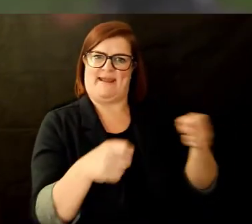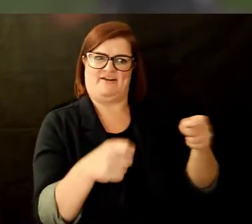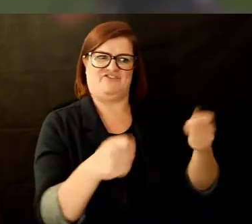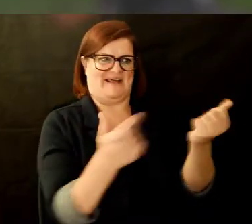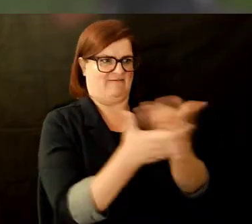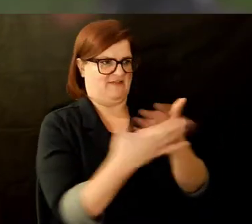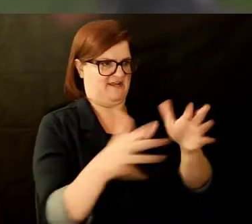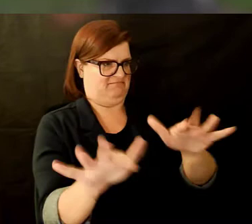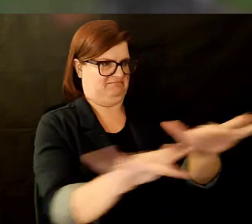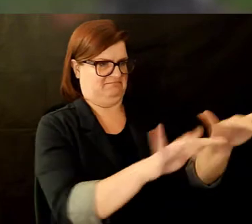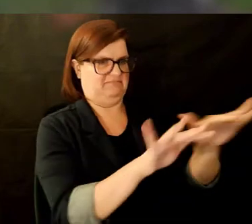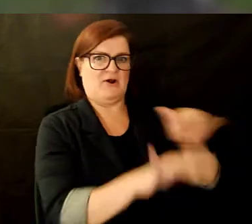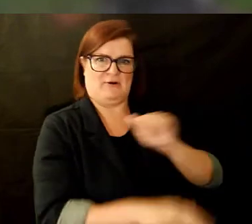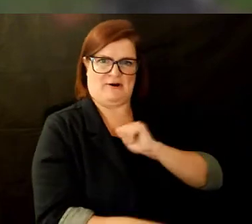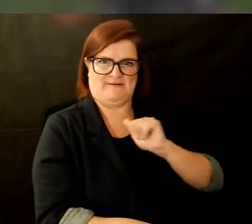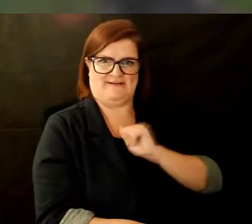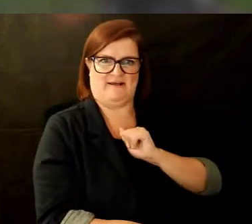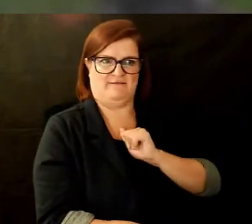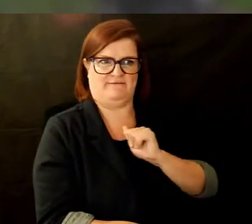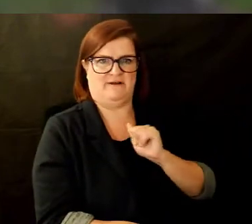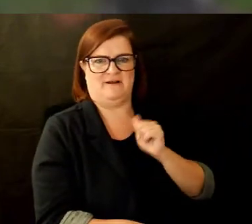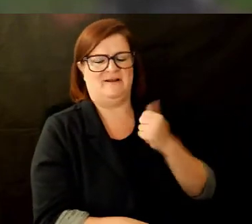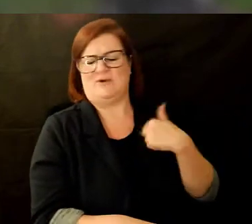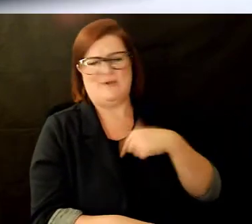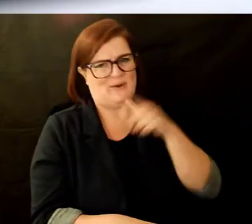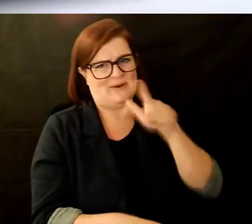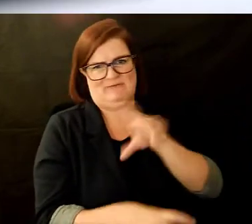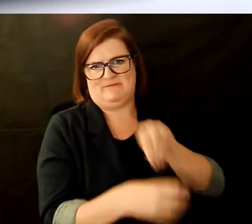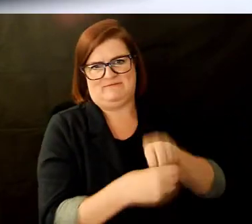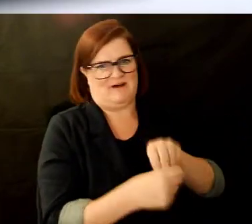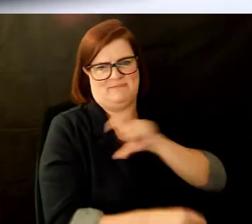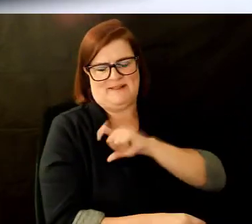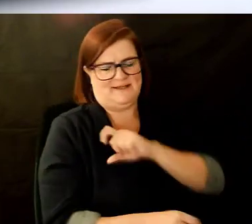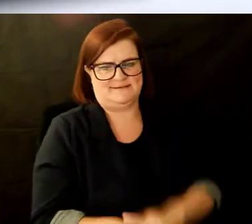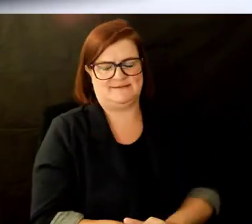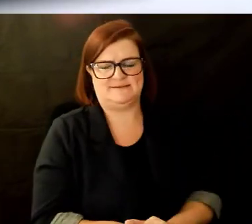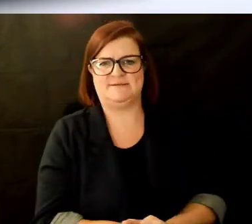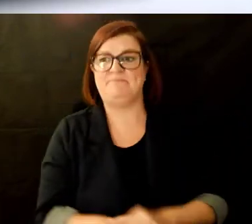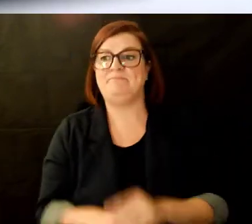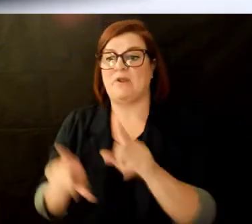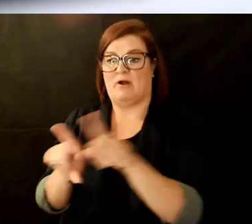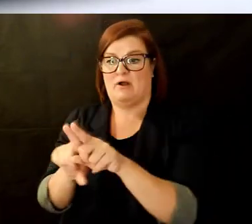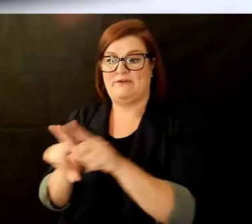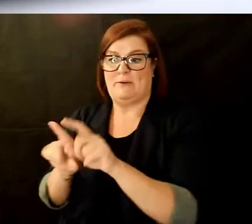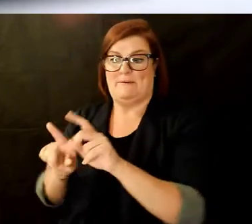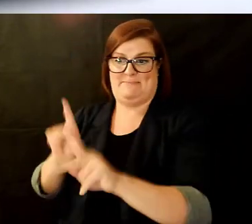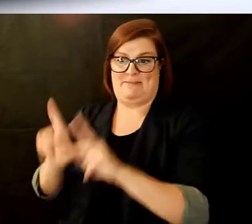they need to get to without having to involve law enforcement. We're also able to divert people away